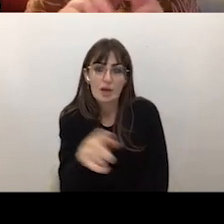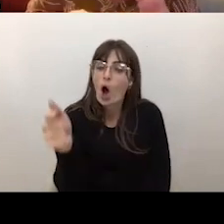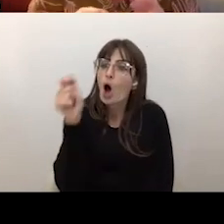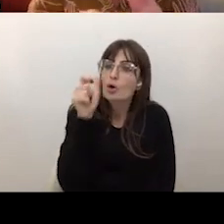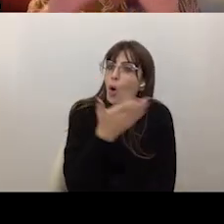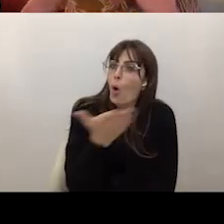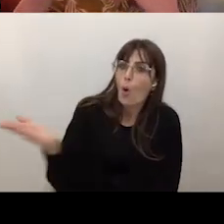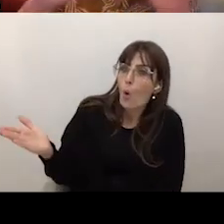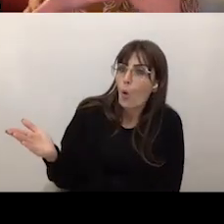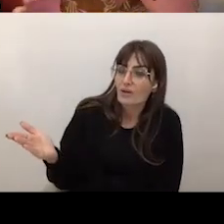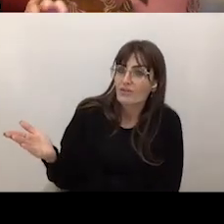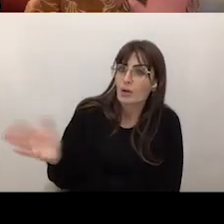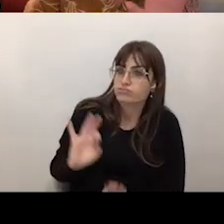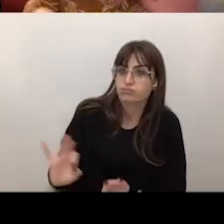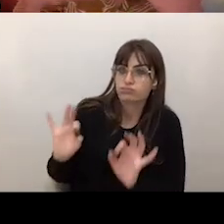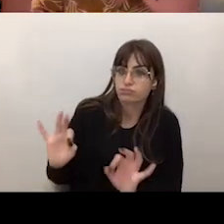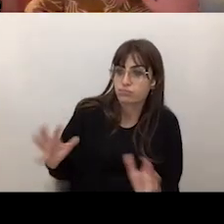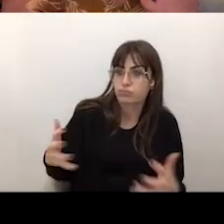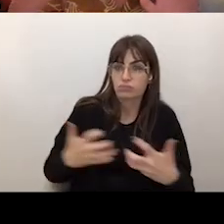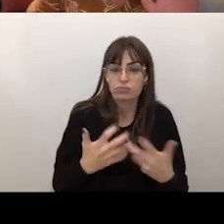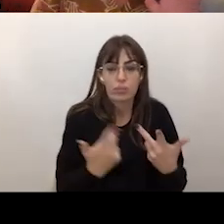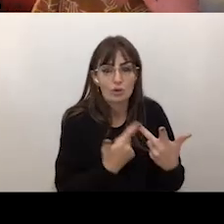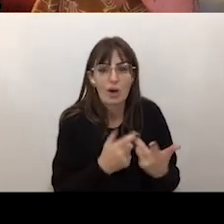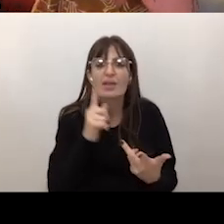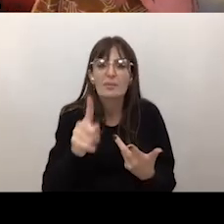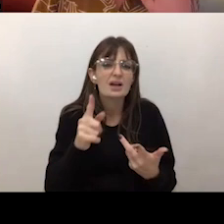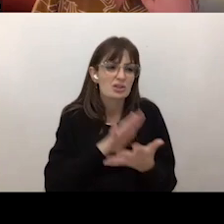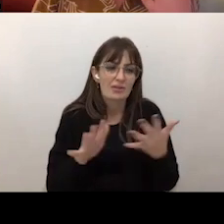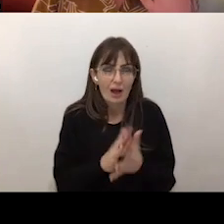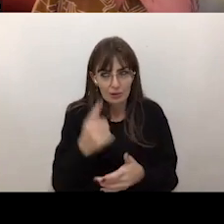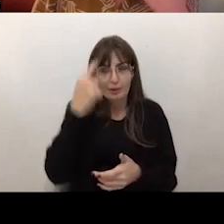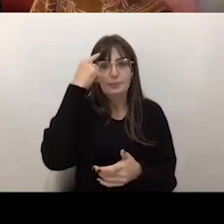will be relevant every single organisation here, but it is just a way of thinking about it.